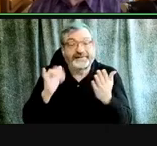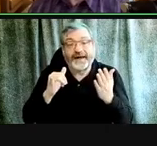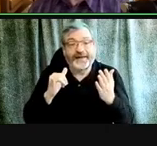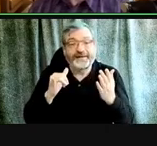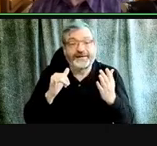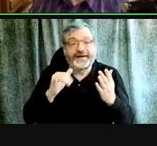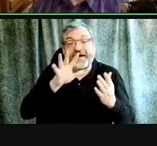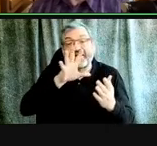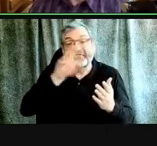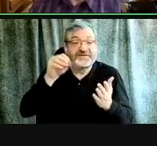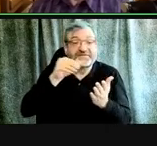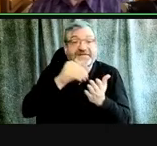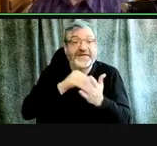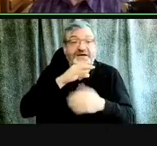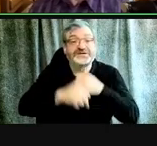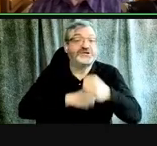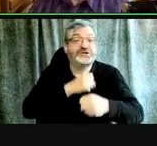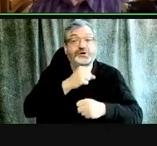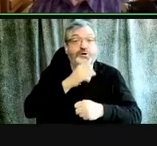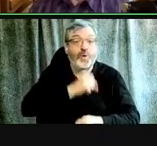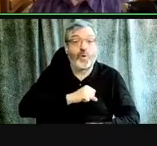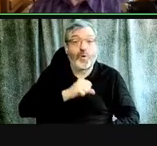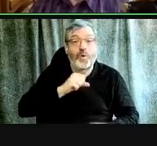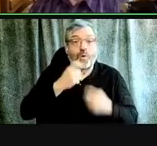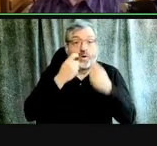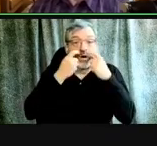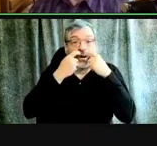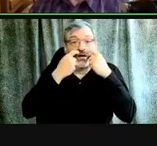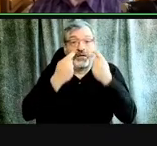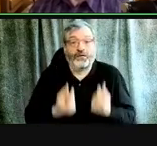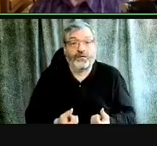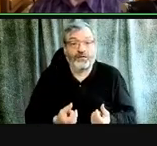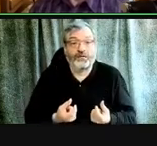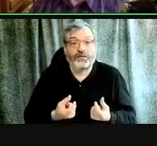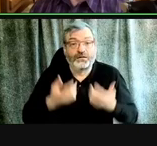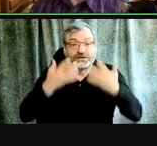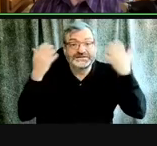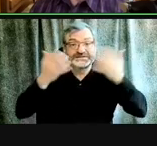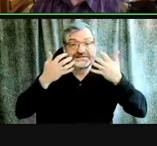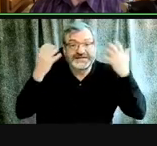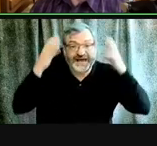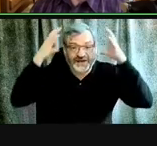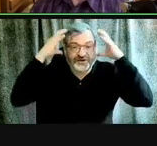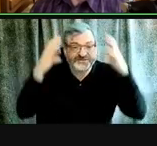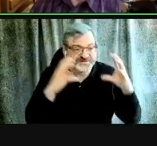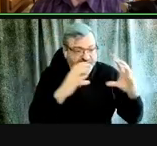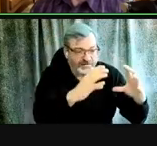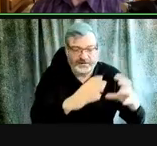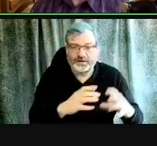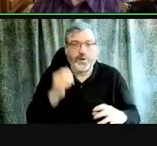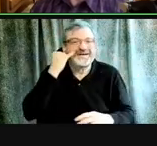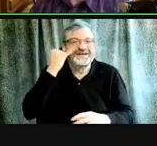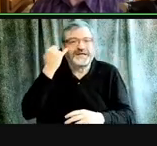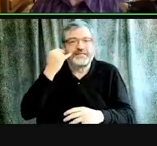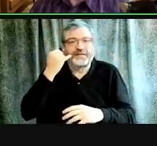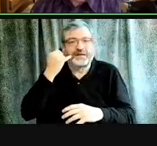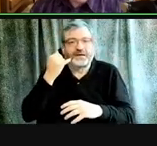to be able to hold objects that were normally under glass, and to be able to express their feelings about those things right.